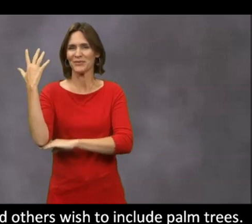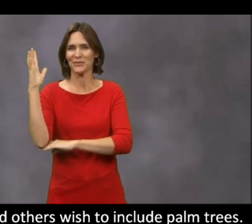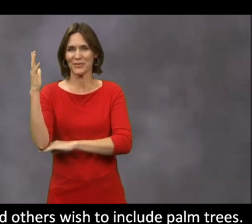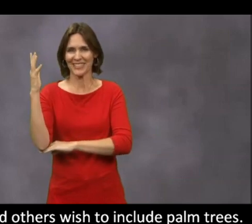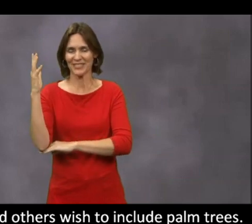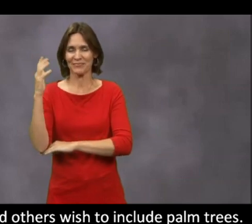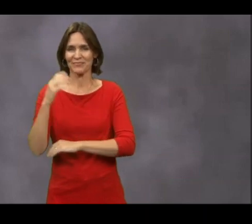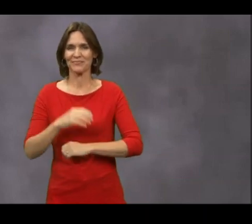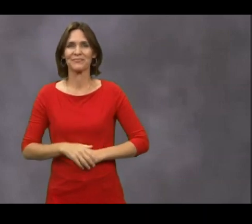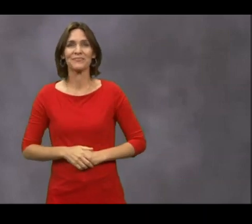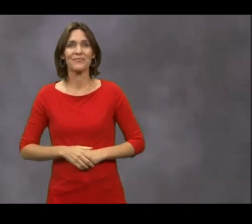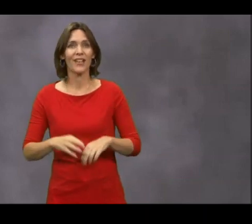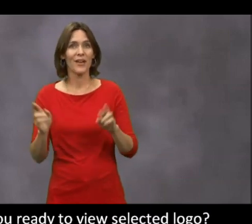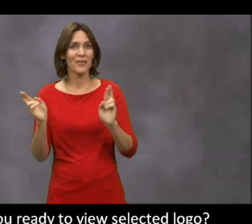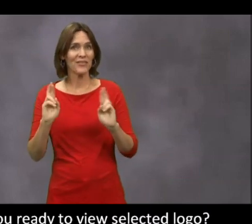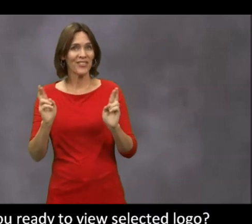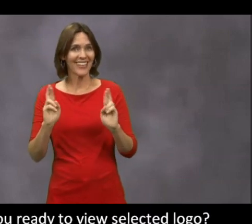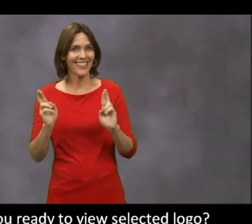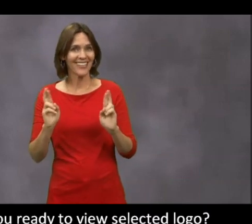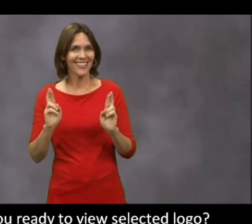Are you ready to view the selected logo?